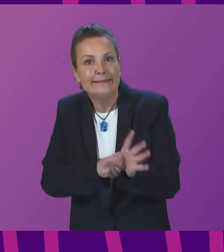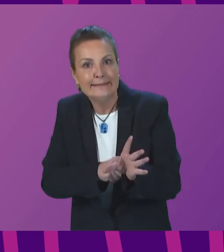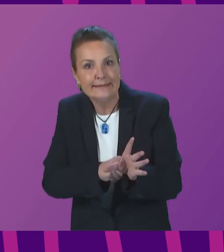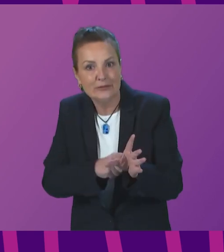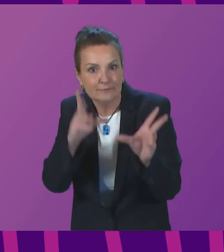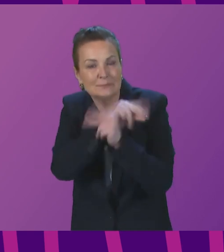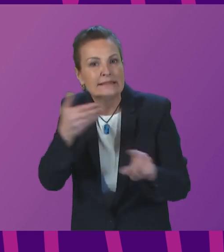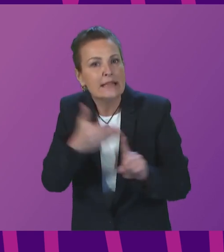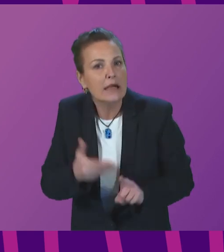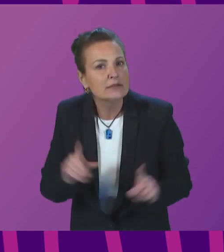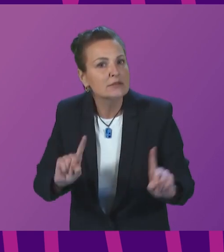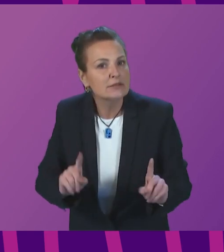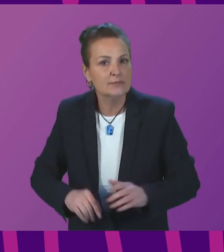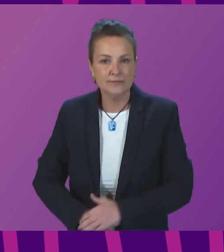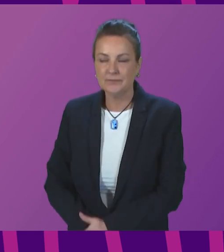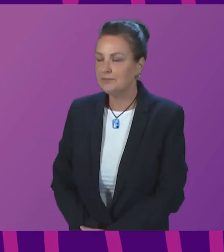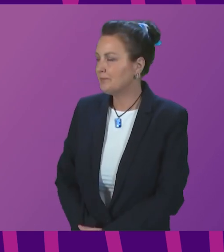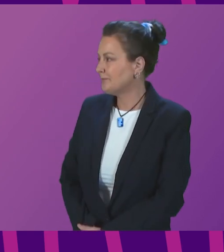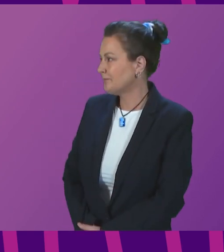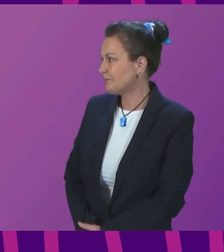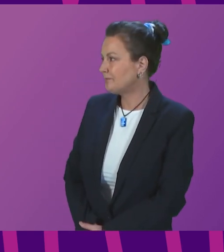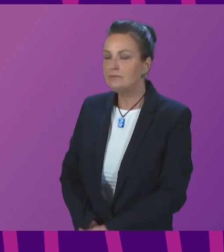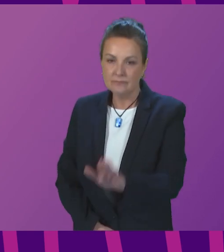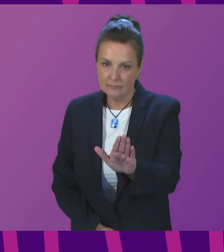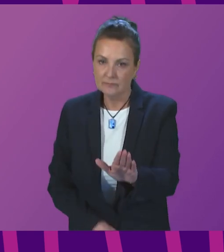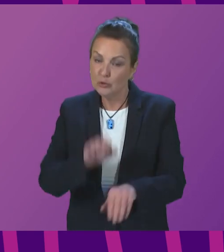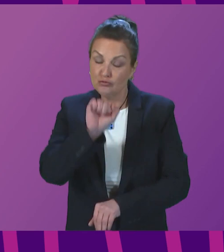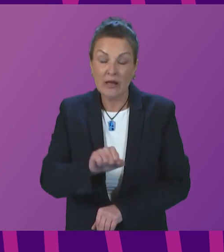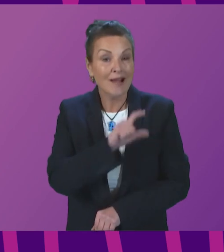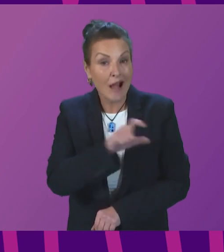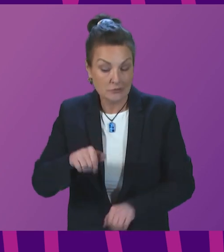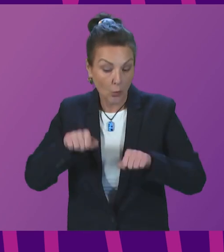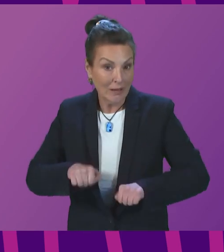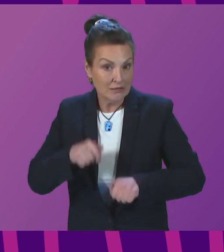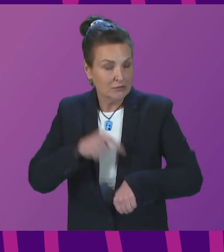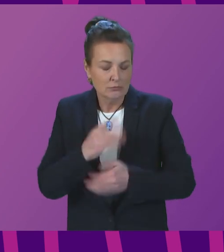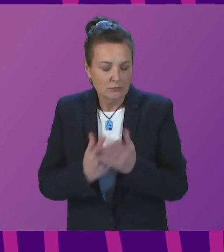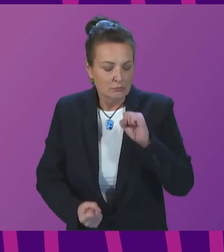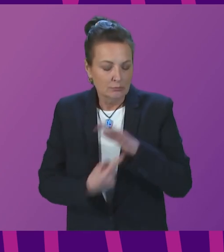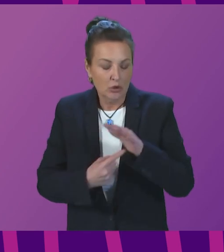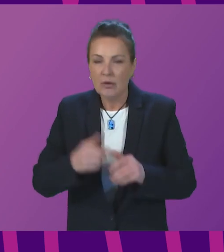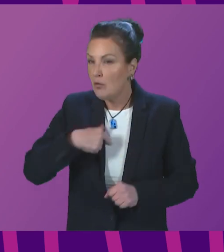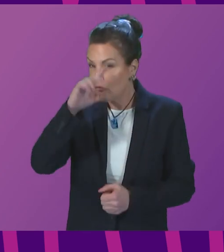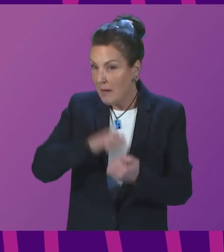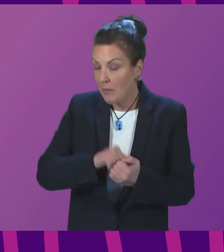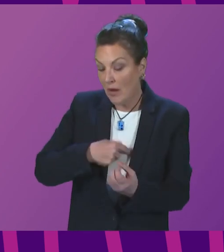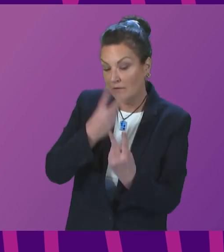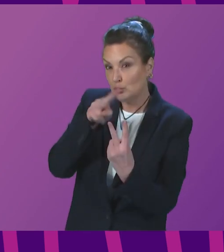On the extremely important issue of cancer waiting times, the member will be aware that there are two key targets.